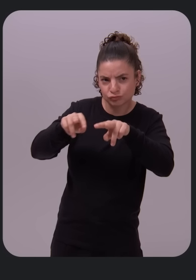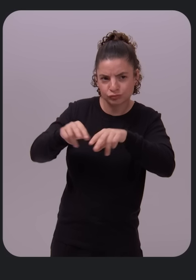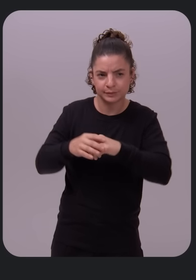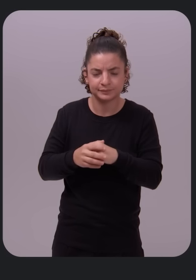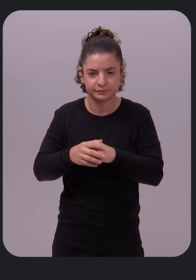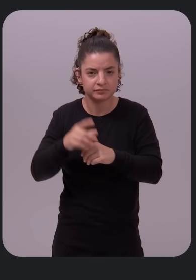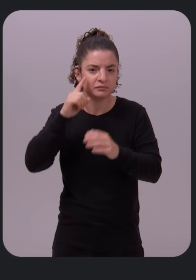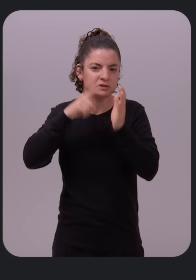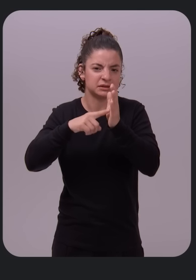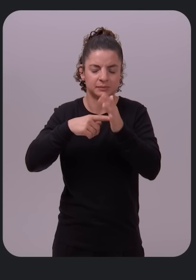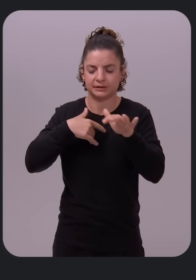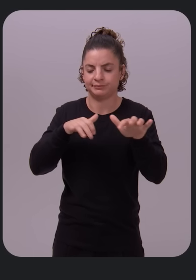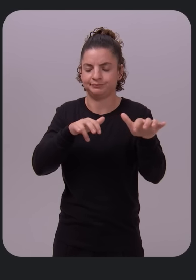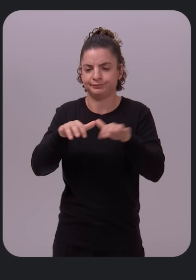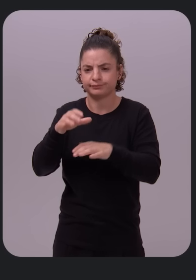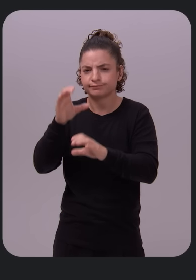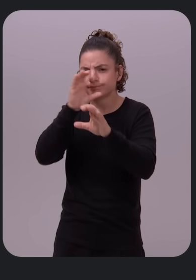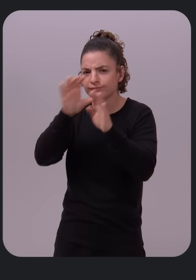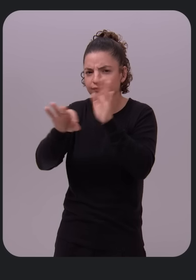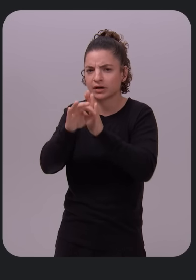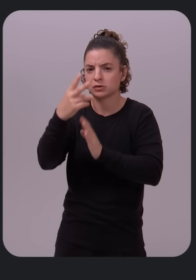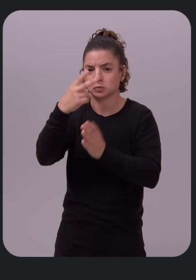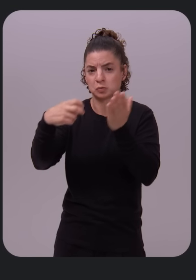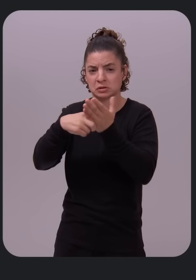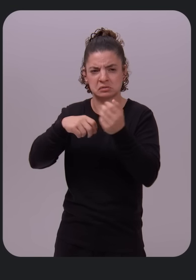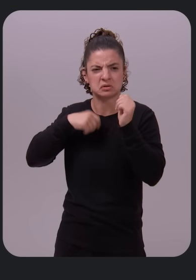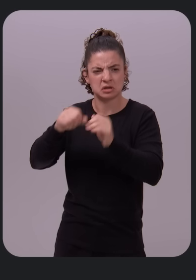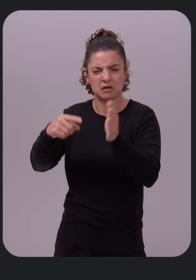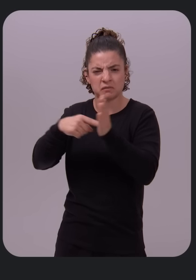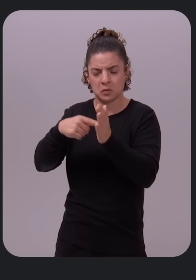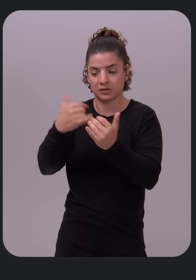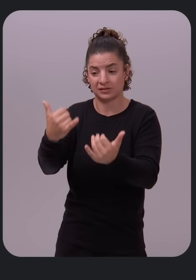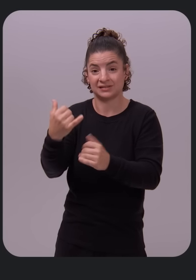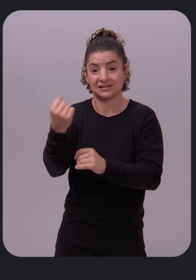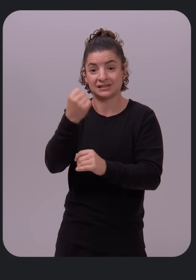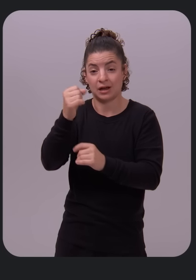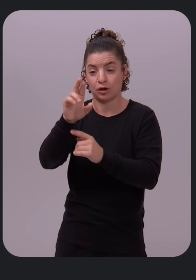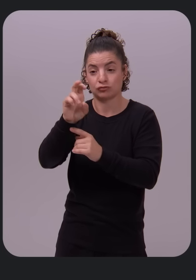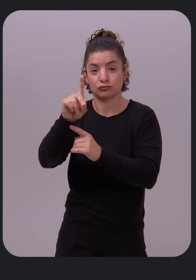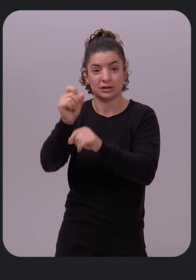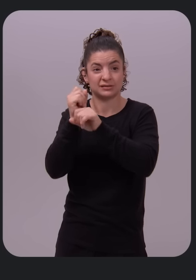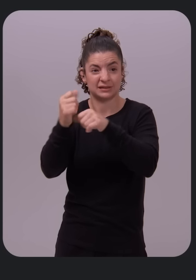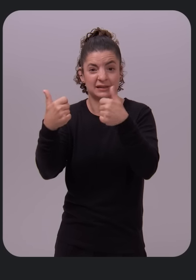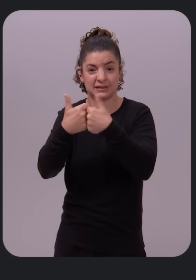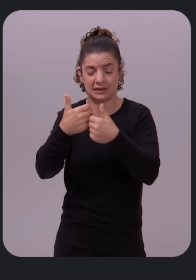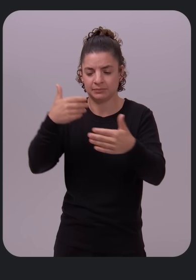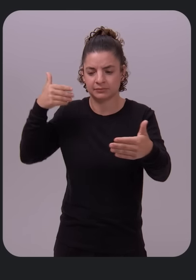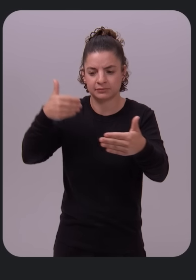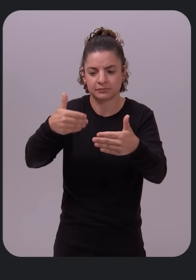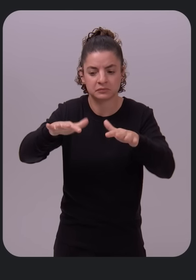I'll say, "Find two affordable tickets for this Saturday's Reds game in the lower level."